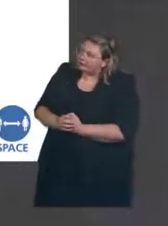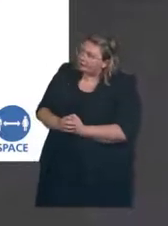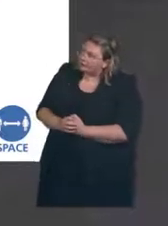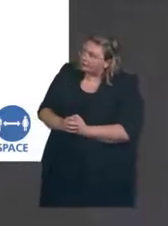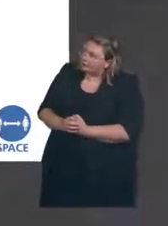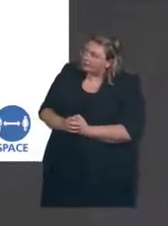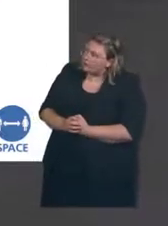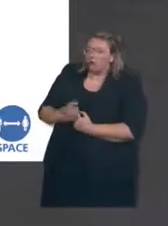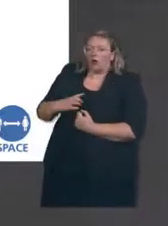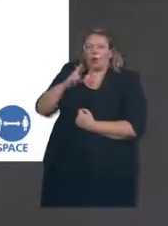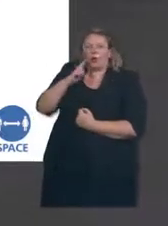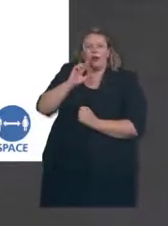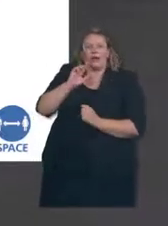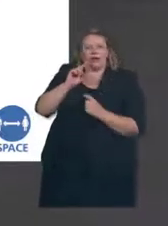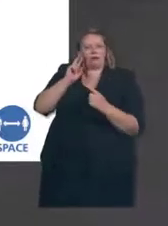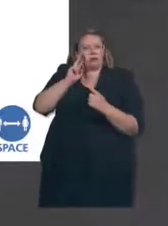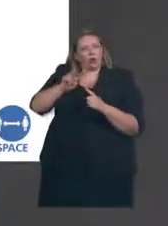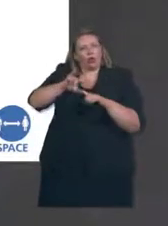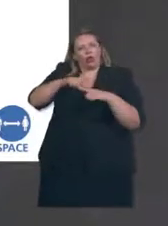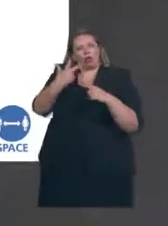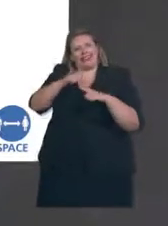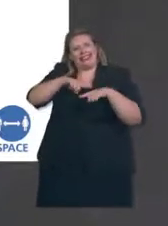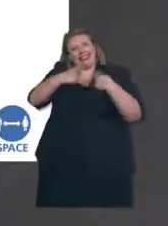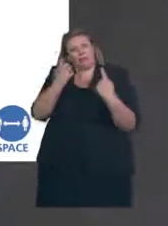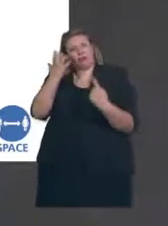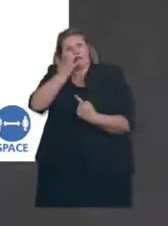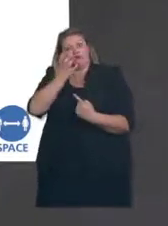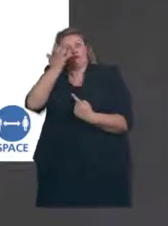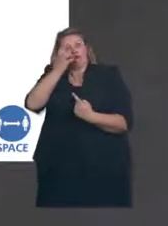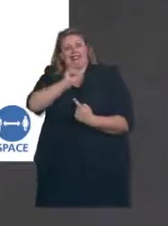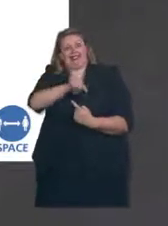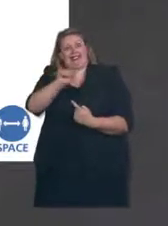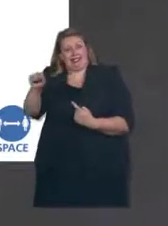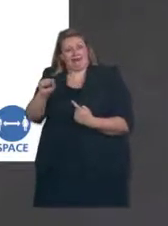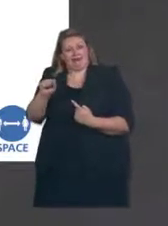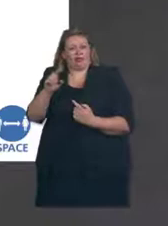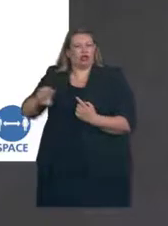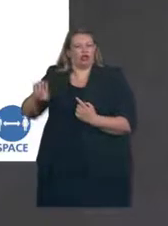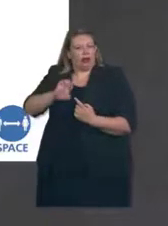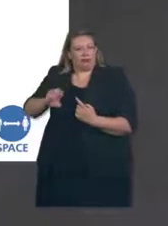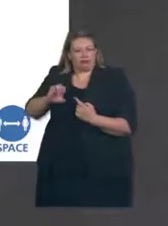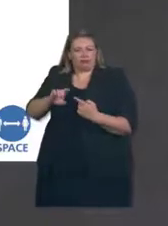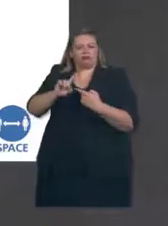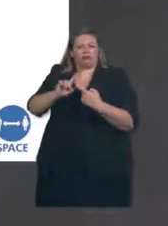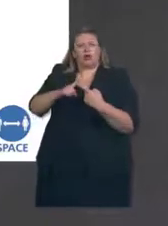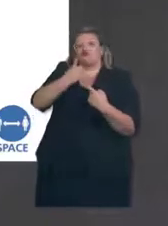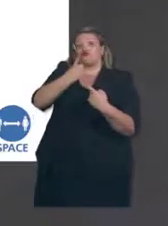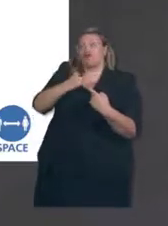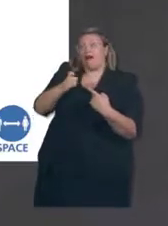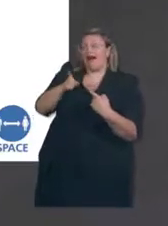So the ... for example, France which is in red And the UK which is in blue